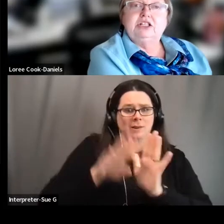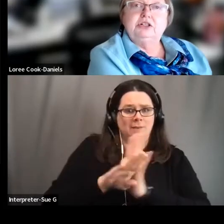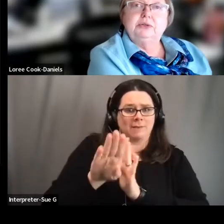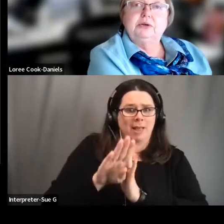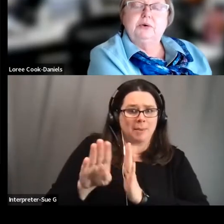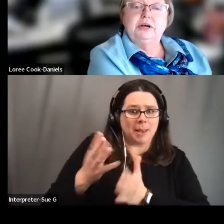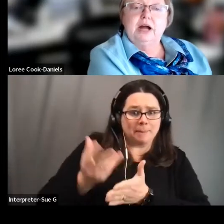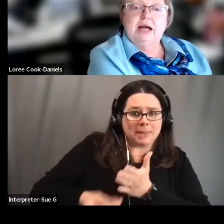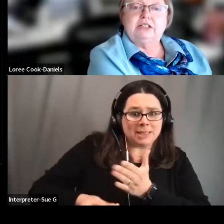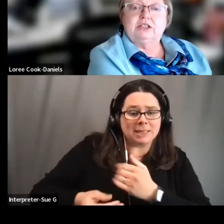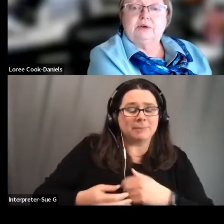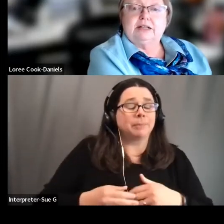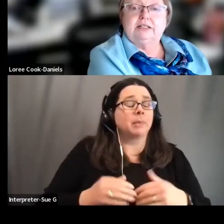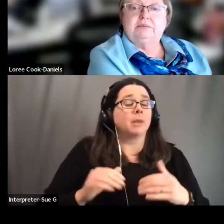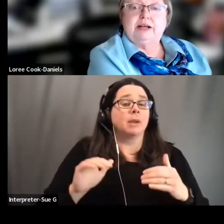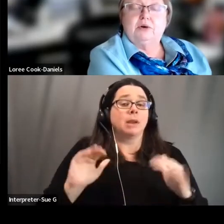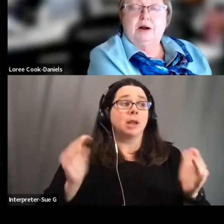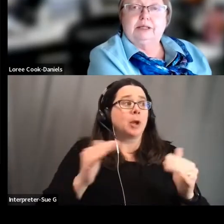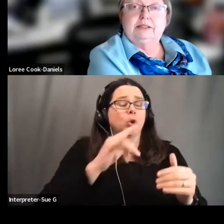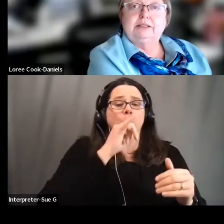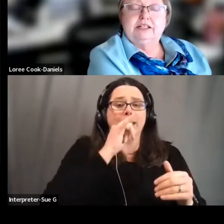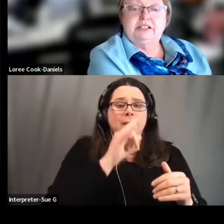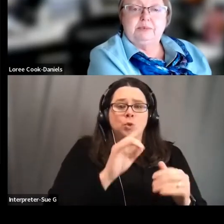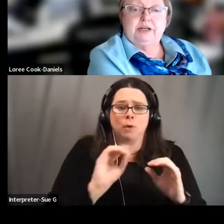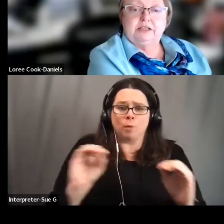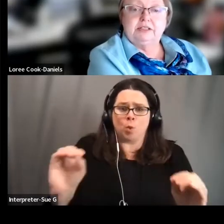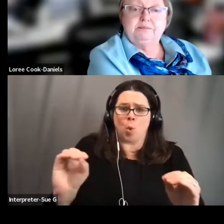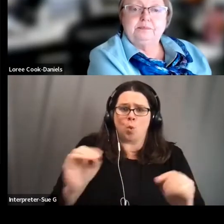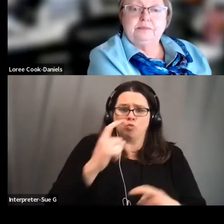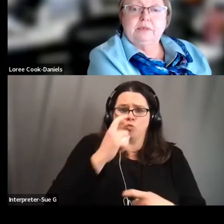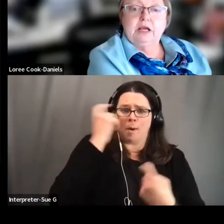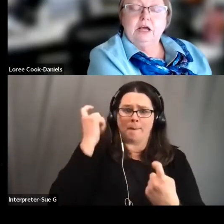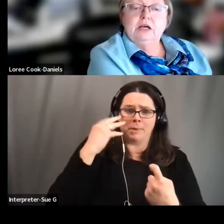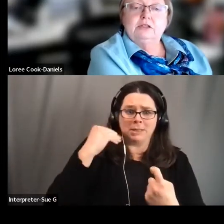that children who are not distracted by trauma experience.